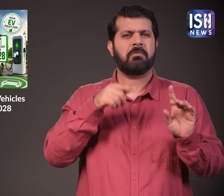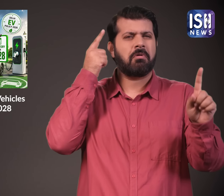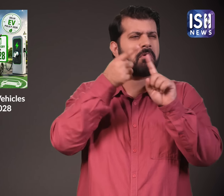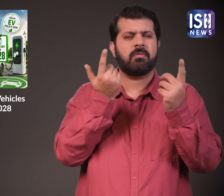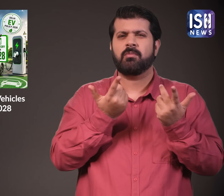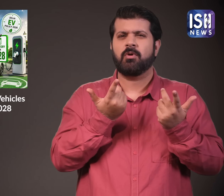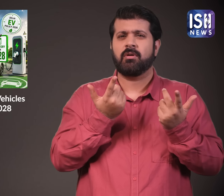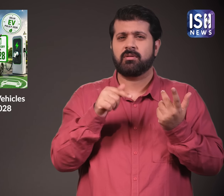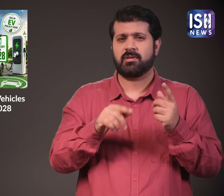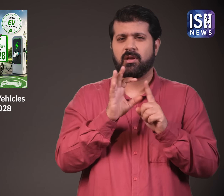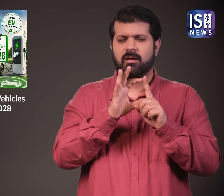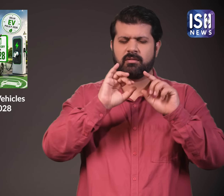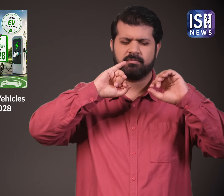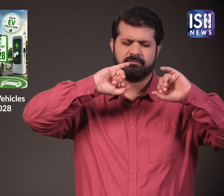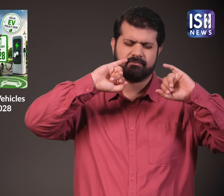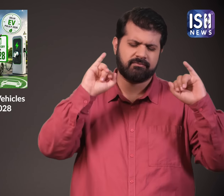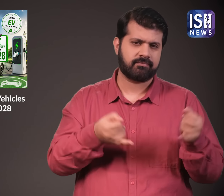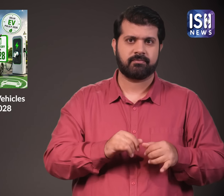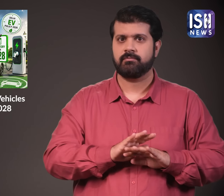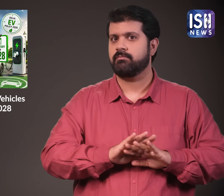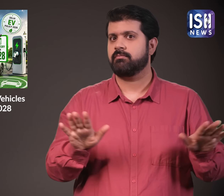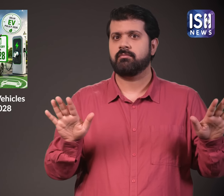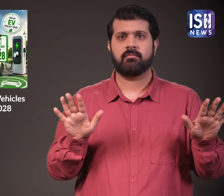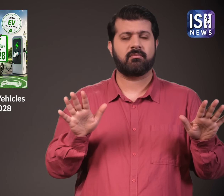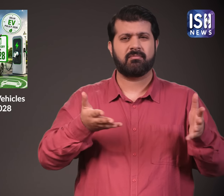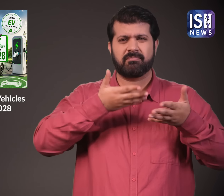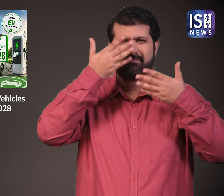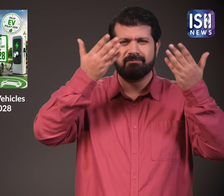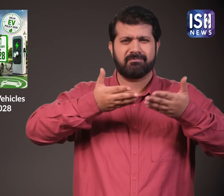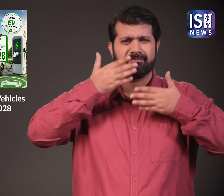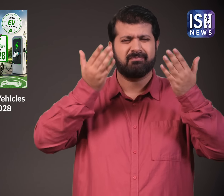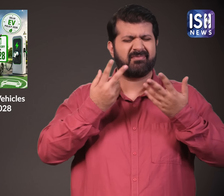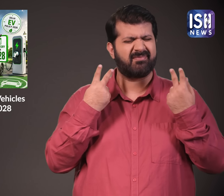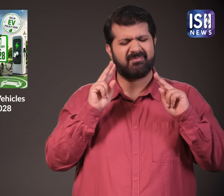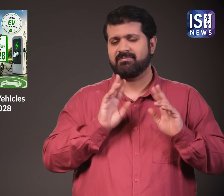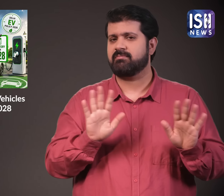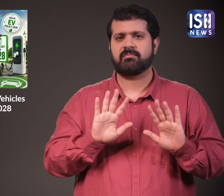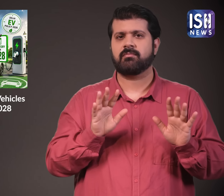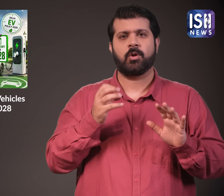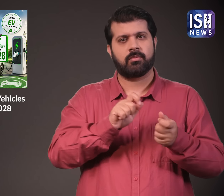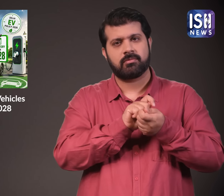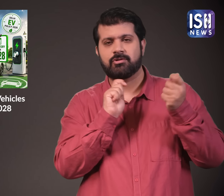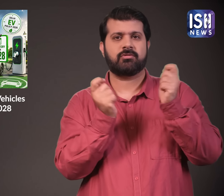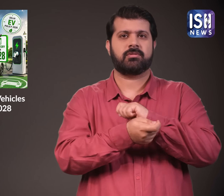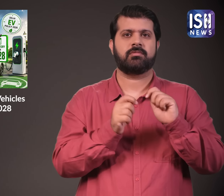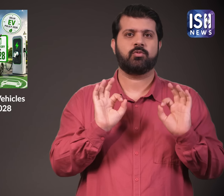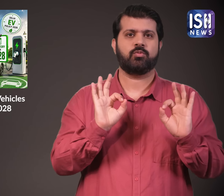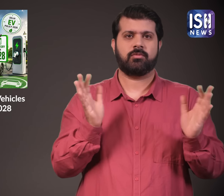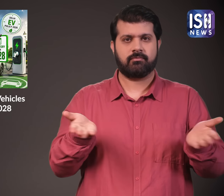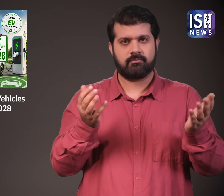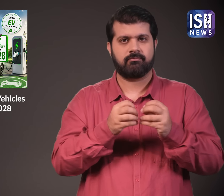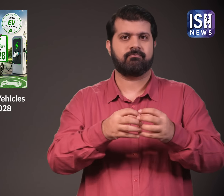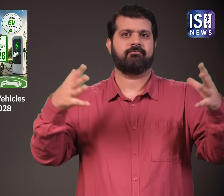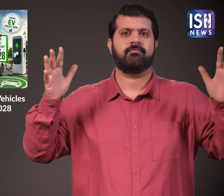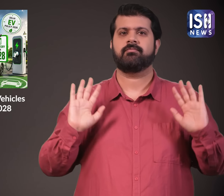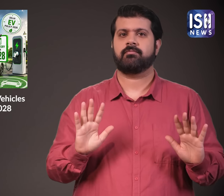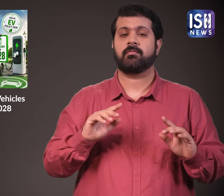The goal is to make Delhi cleaner, as it is one of the world’s most populated cities.